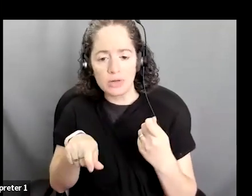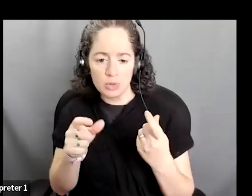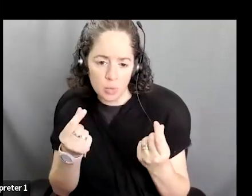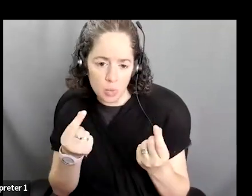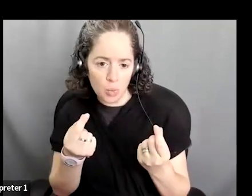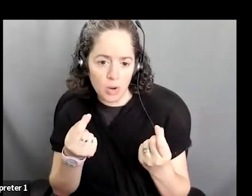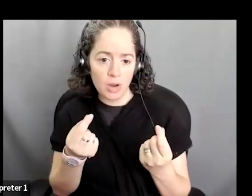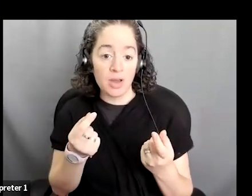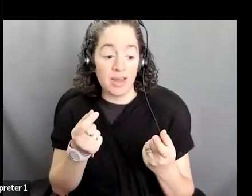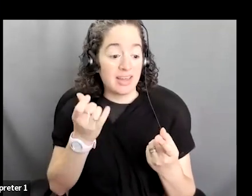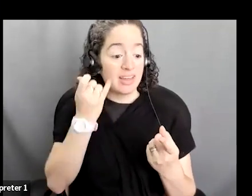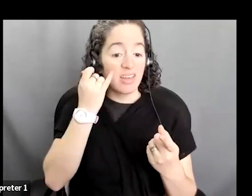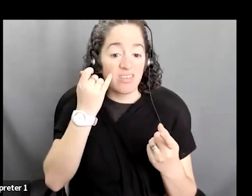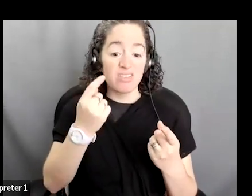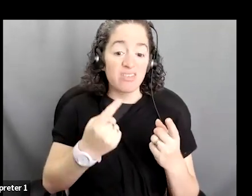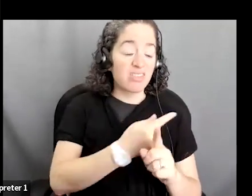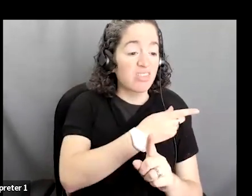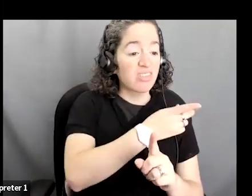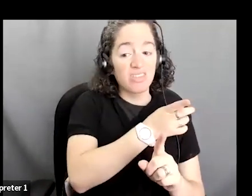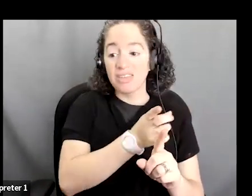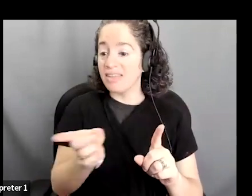When you start going outside of this huge